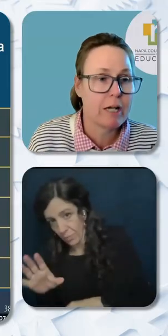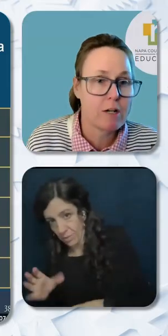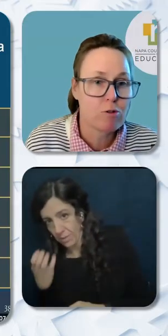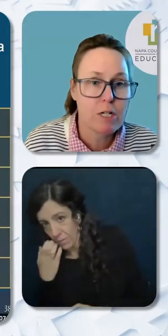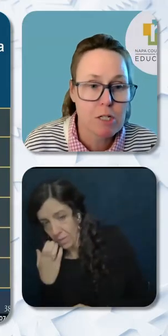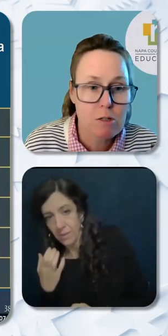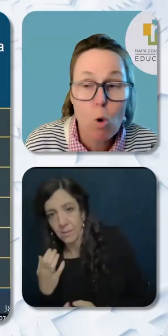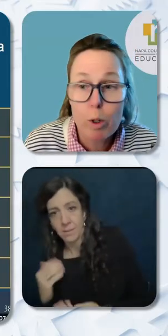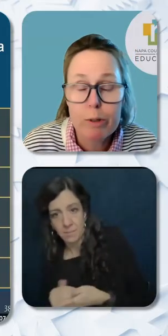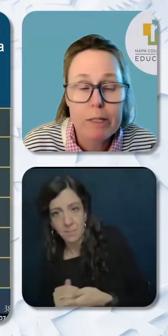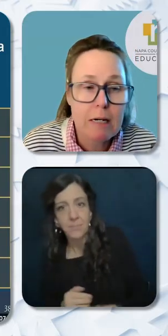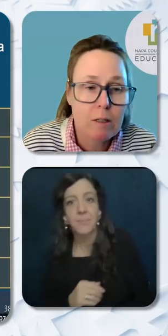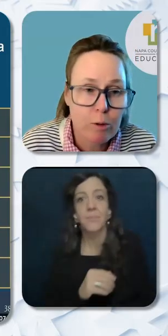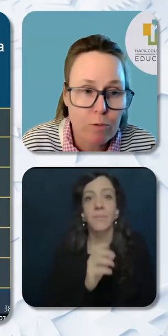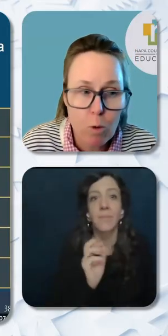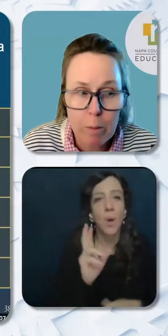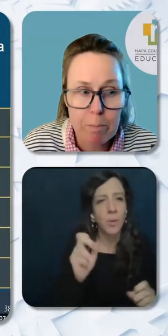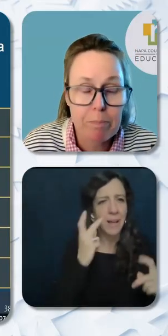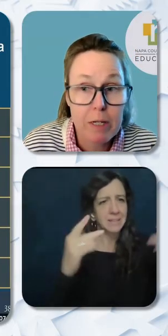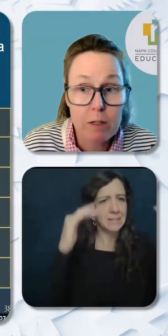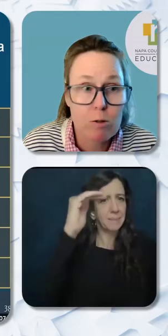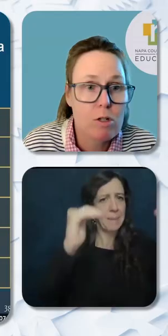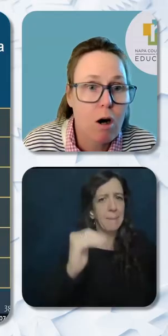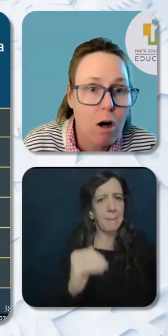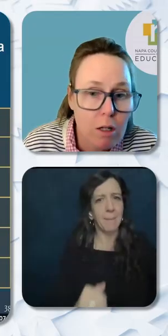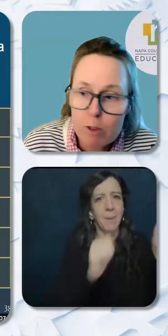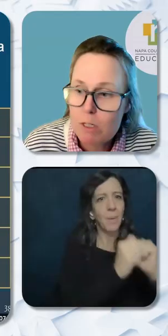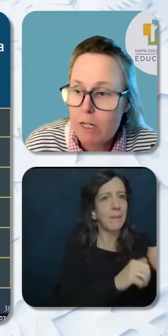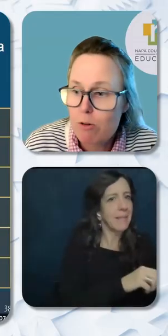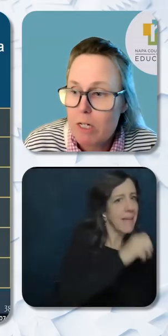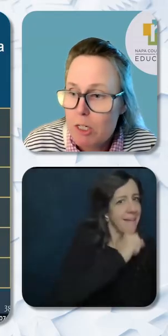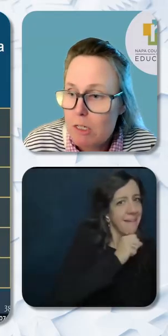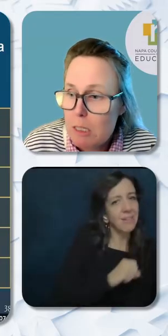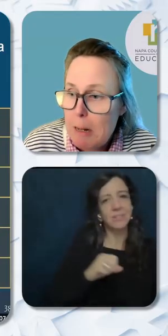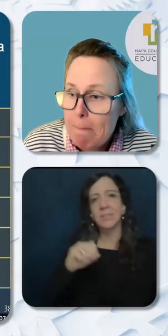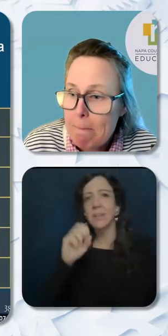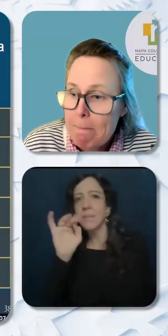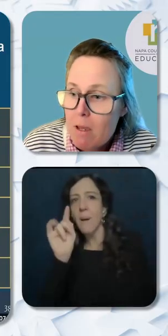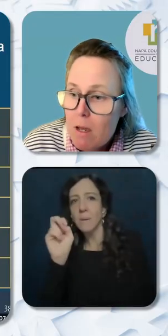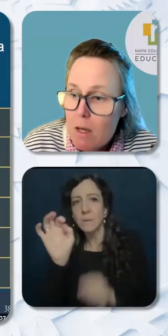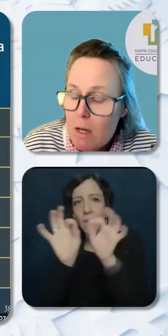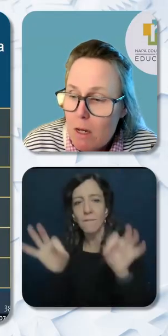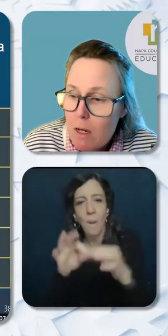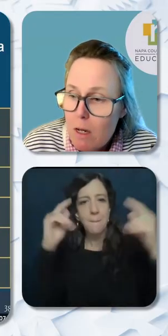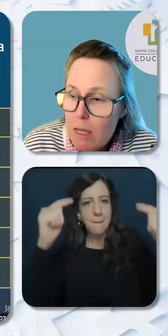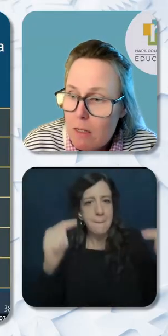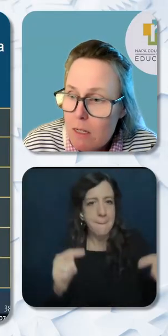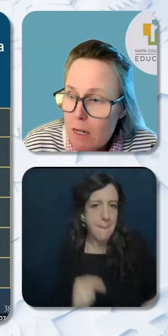these different age ranges, or you can download the form that includes all of those age ranges.